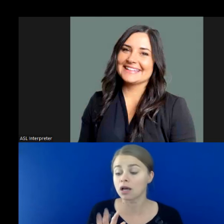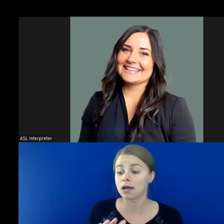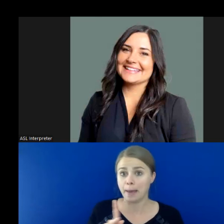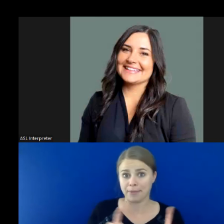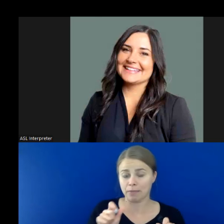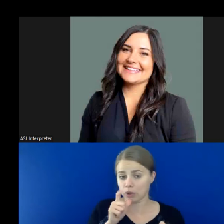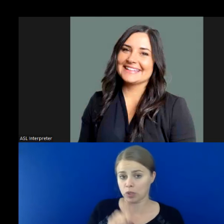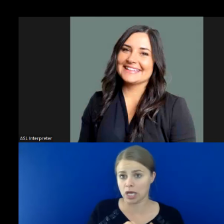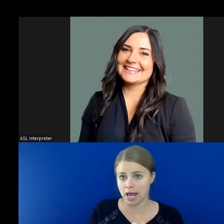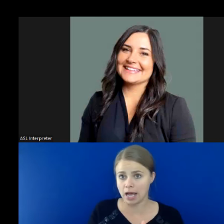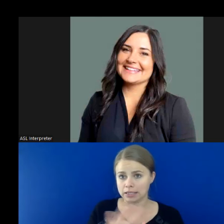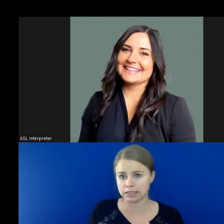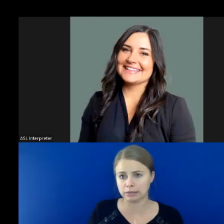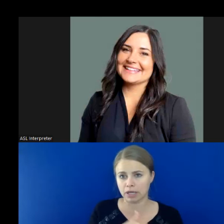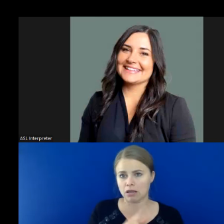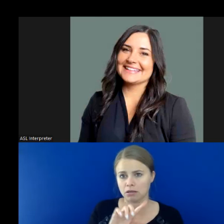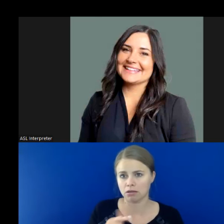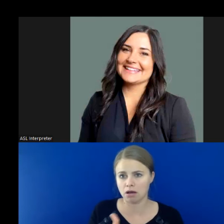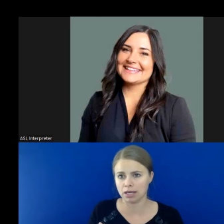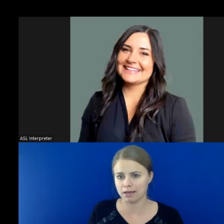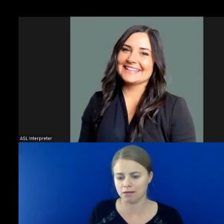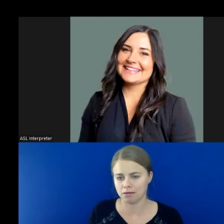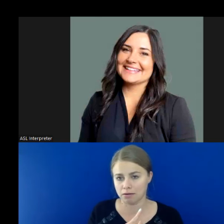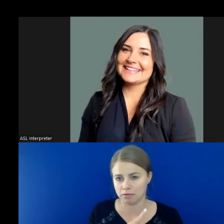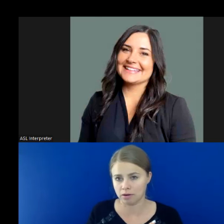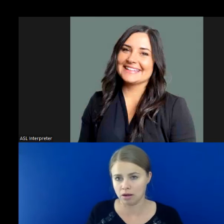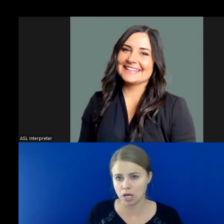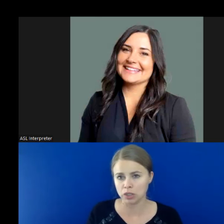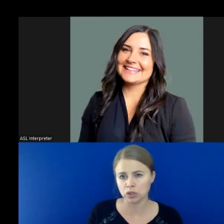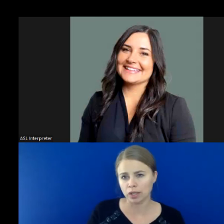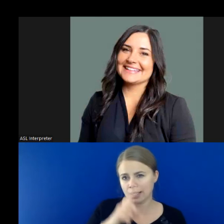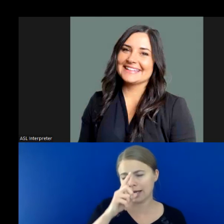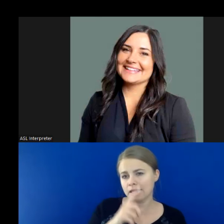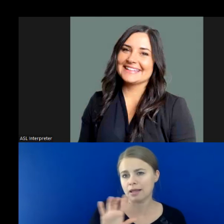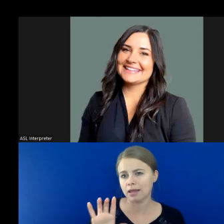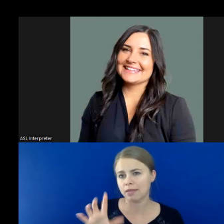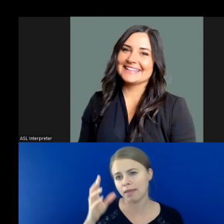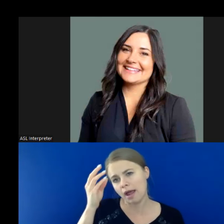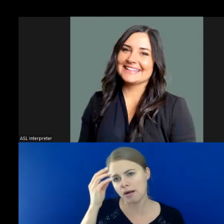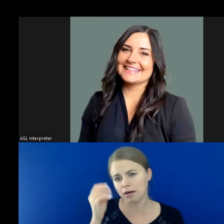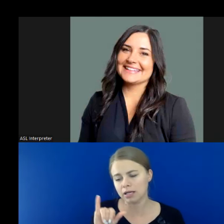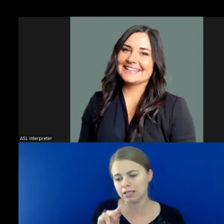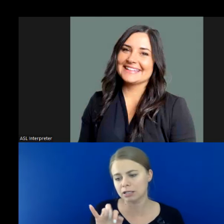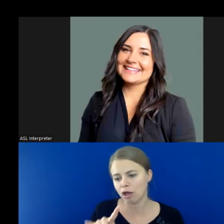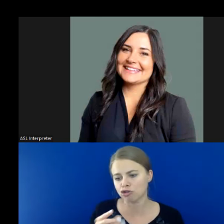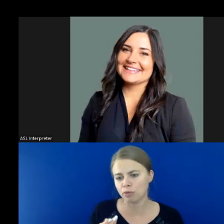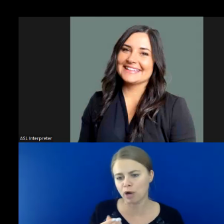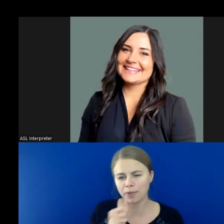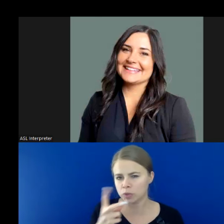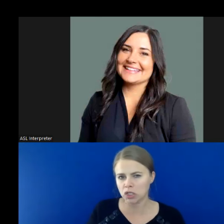the only reason we could produce those alternate media is because we bought the underly solution.